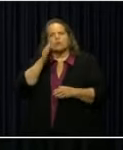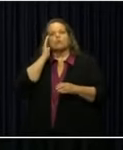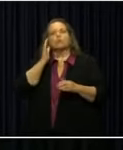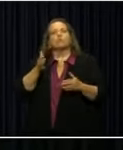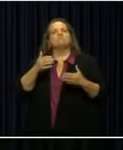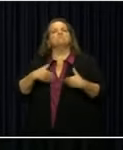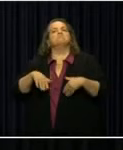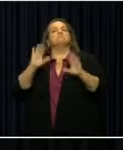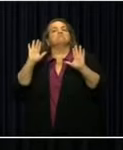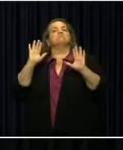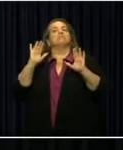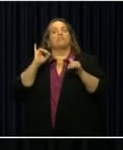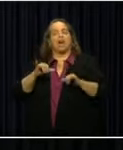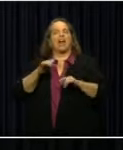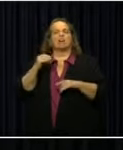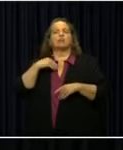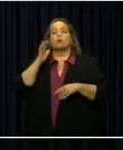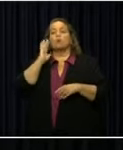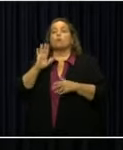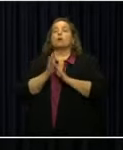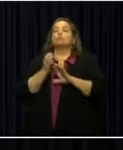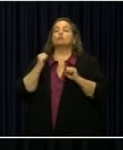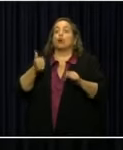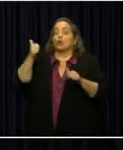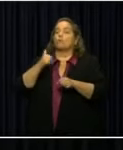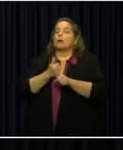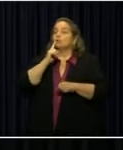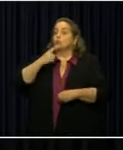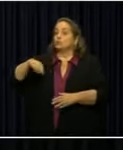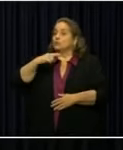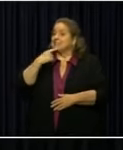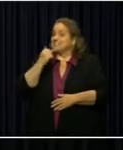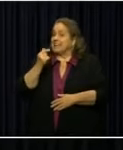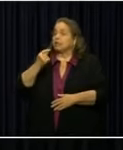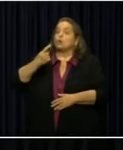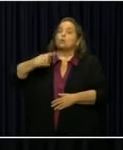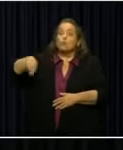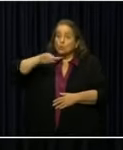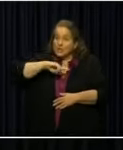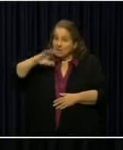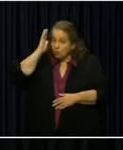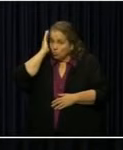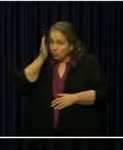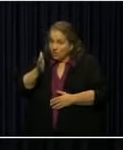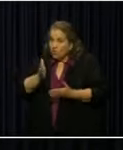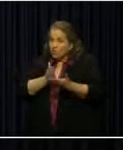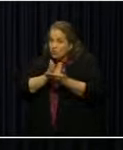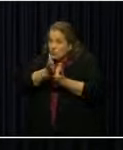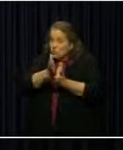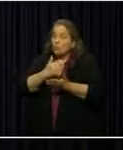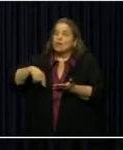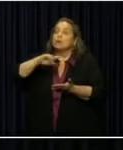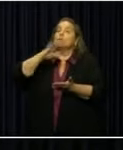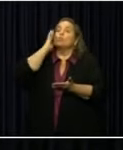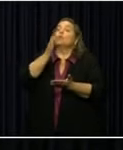WE HAVE EVER BEEN BECAUSE WE ARE MORE UNITED THAN WE HAVE EVER BEEN. EVEN WITH THE LITTLE BIT OF NEWS